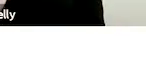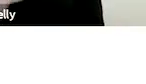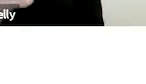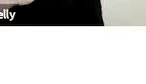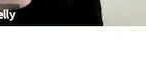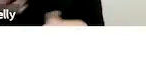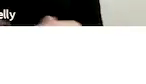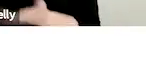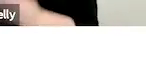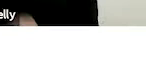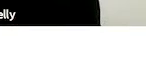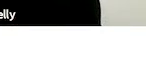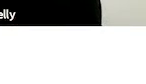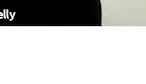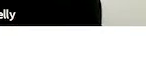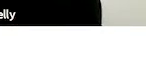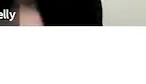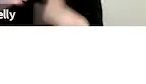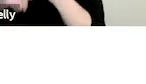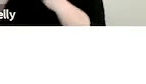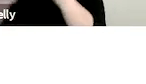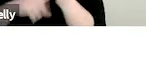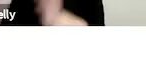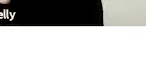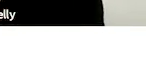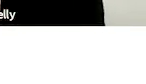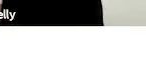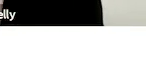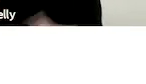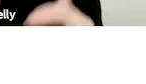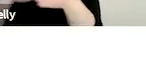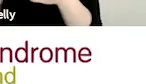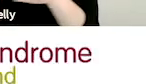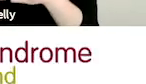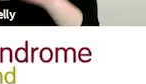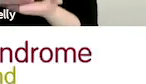The idea behind UDL is removing the barriers to create that level playing field for everyone.